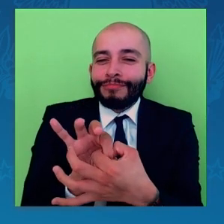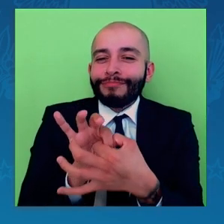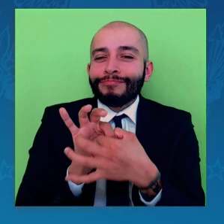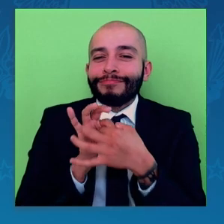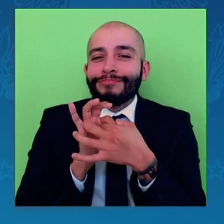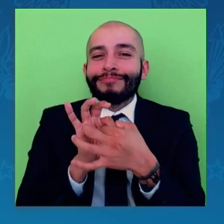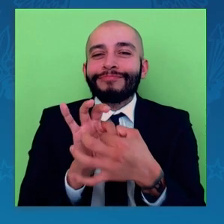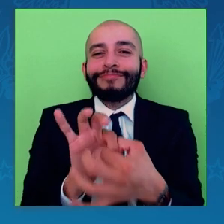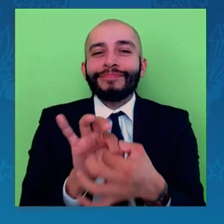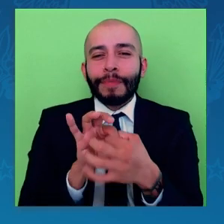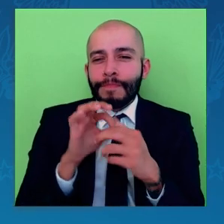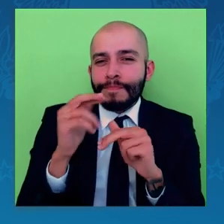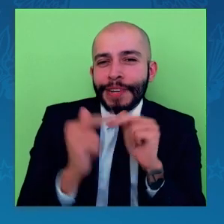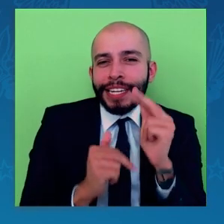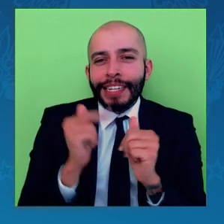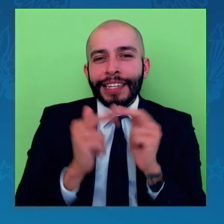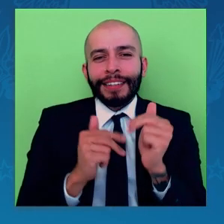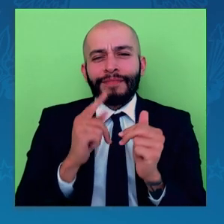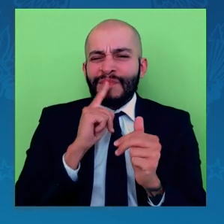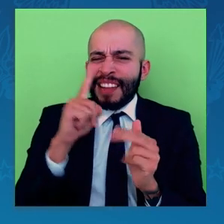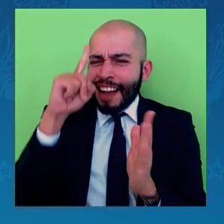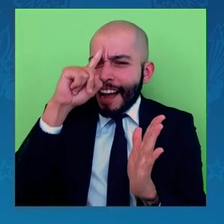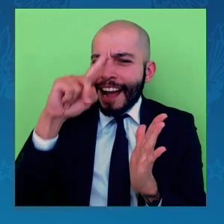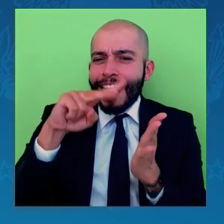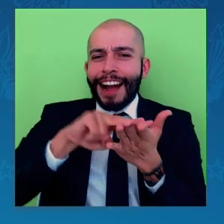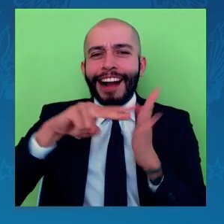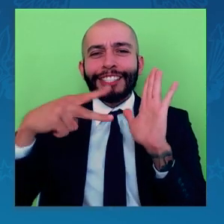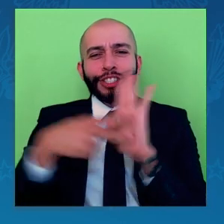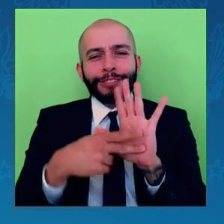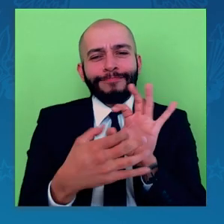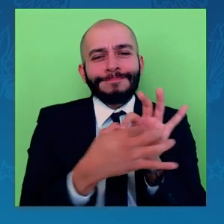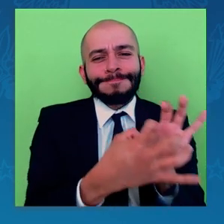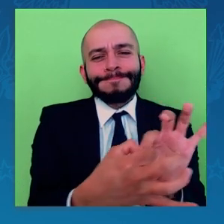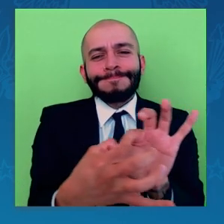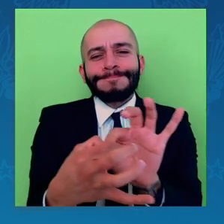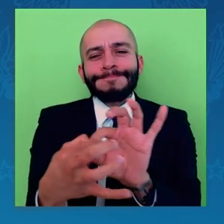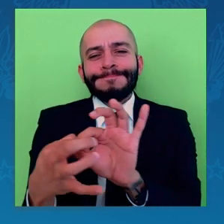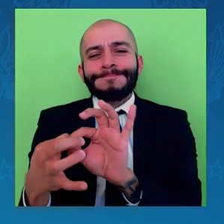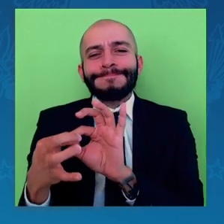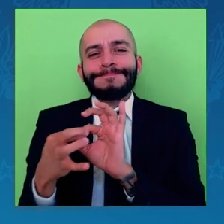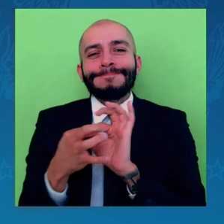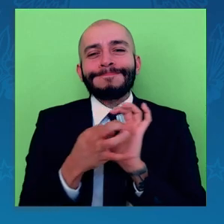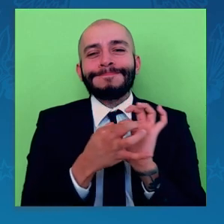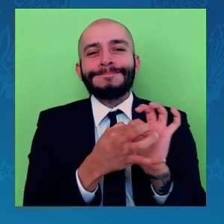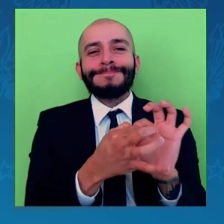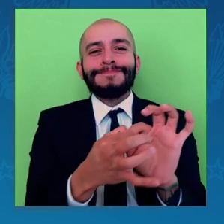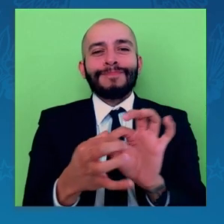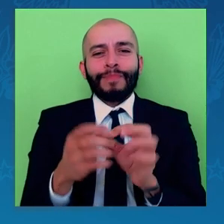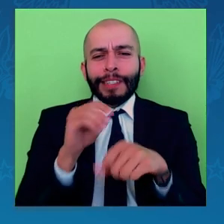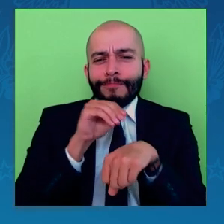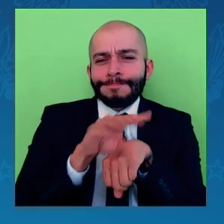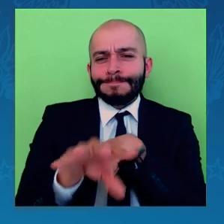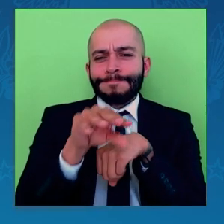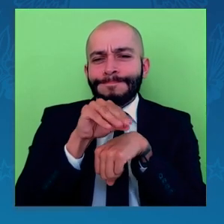with people, these relationships help people feel seen and understood. It helped them know that they in fact mattered.